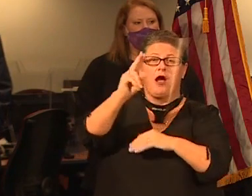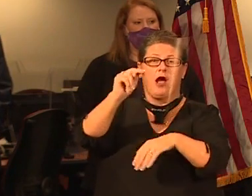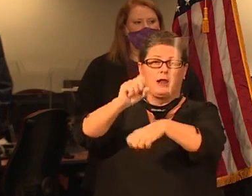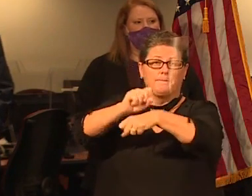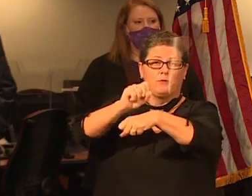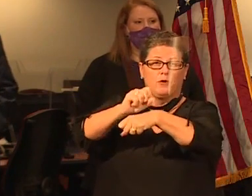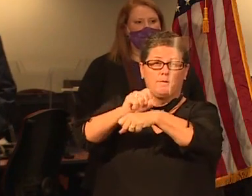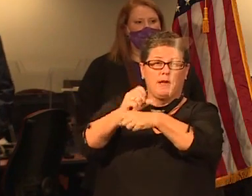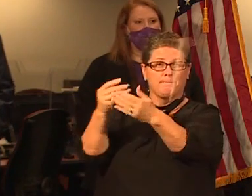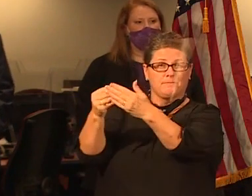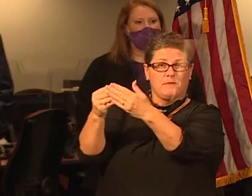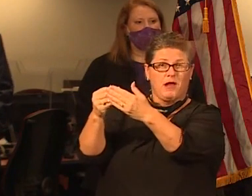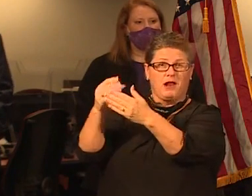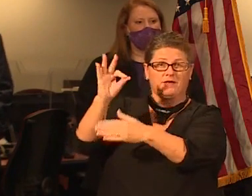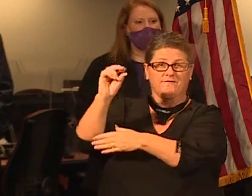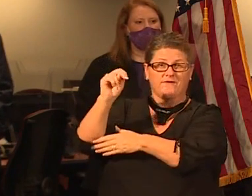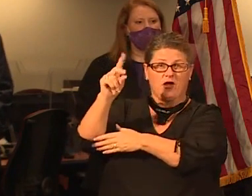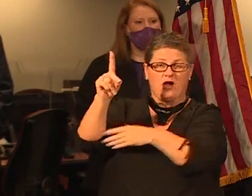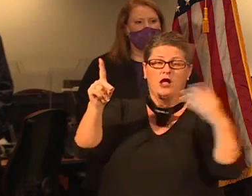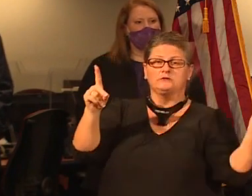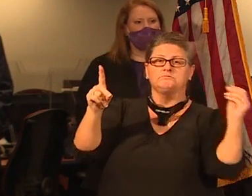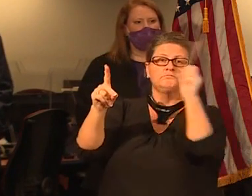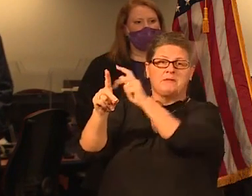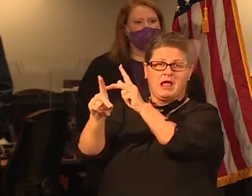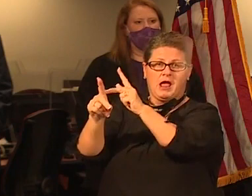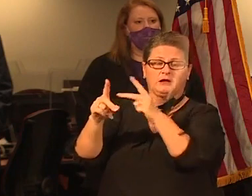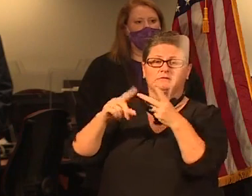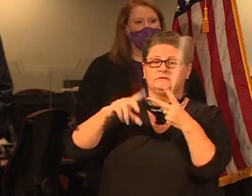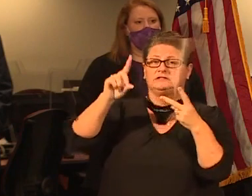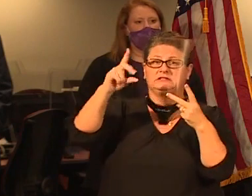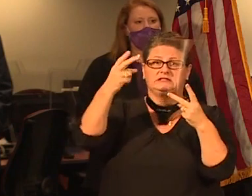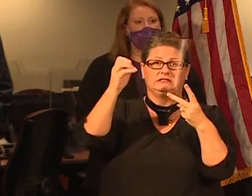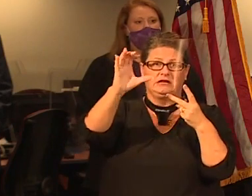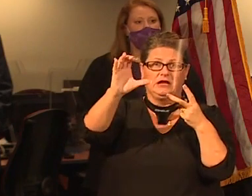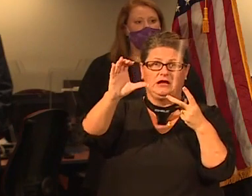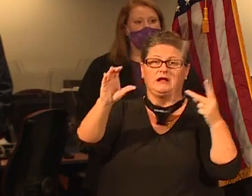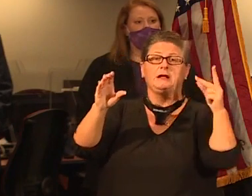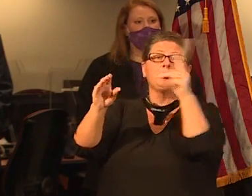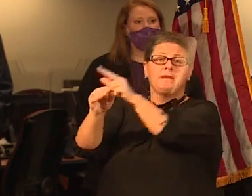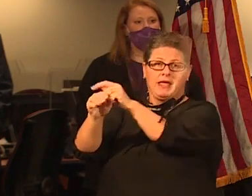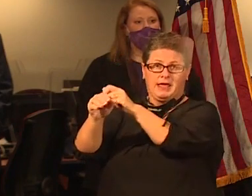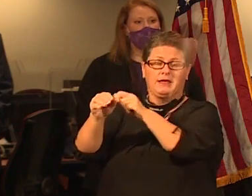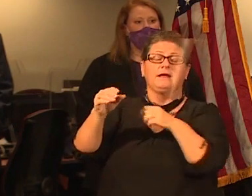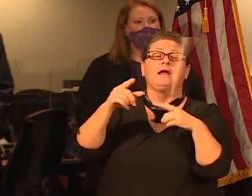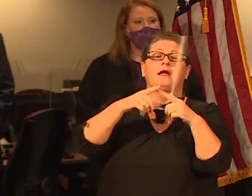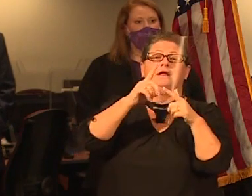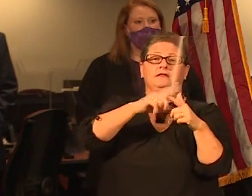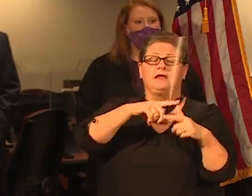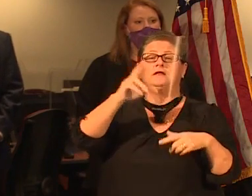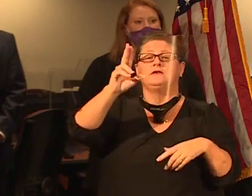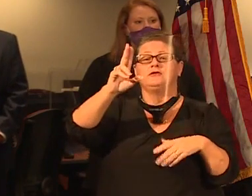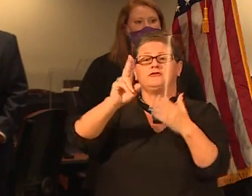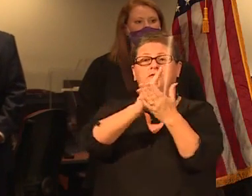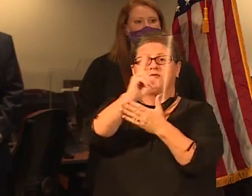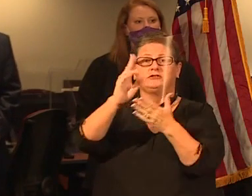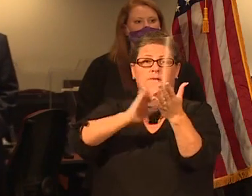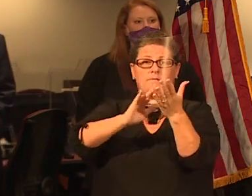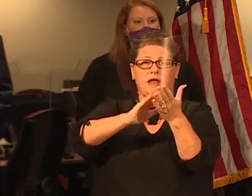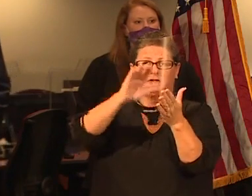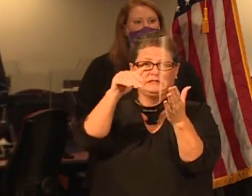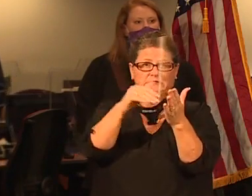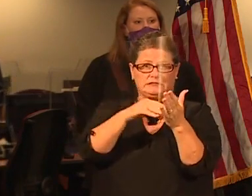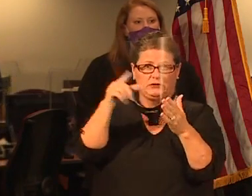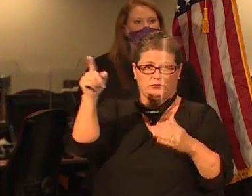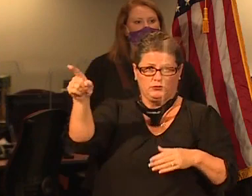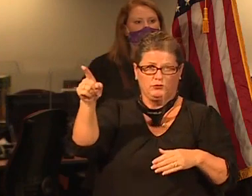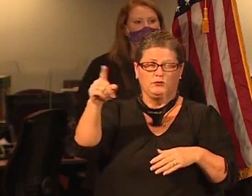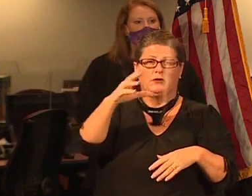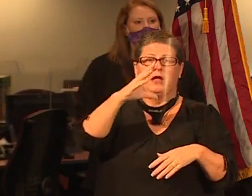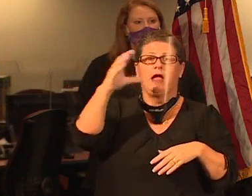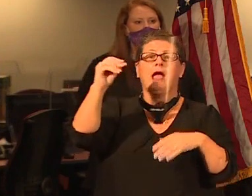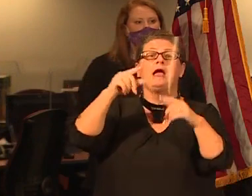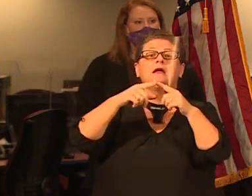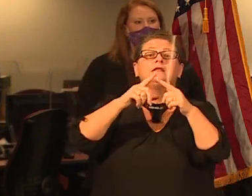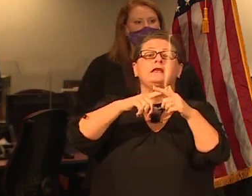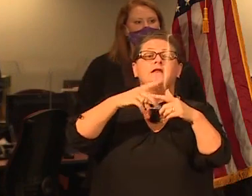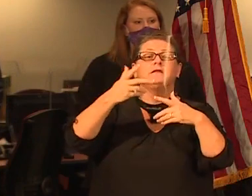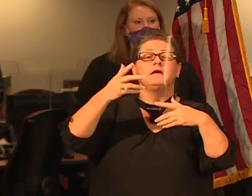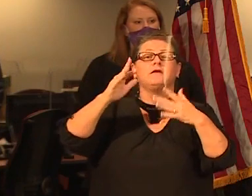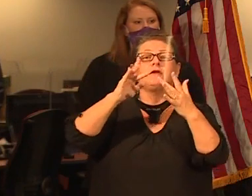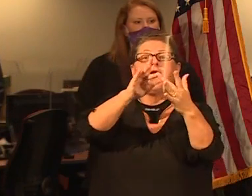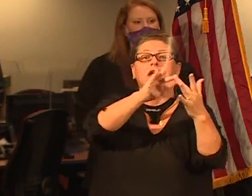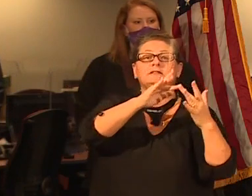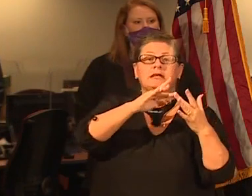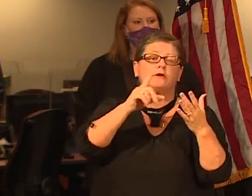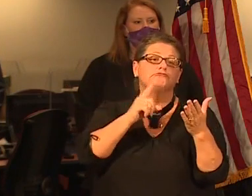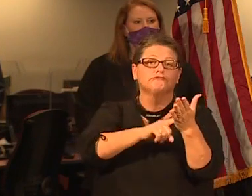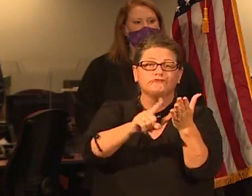THOSE RECOMMENDATIONS INCLUDING REPLENISHES OUR STATE'S UNEMPLOYMENT TRUST FUND, PROVIDING RESOURCES TO DHEC AND THE MEDICAL UNIVERSITY OF SOUTH CAROLINA, FOR STATEWIDE TESTING